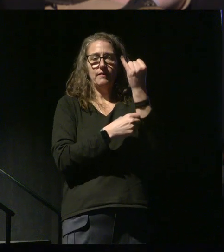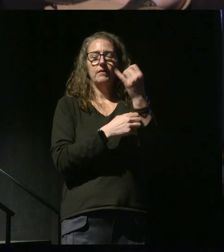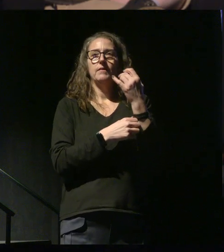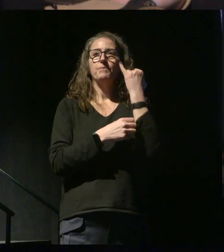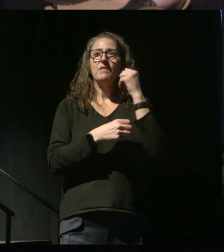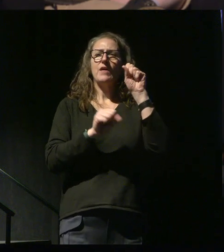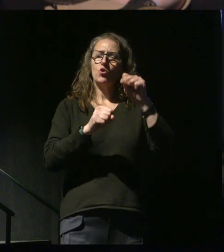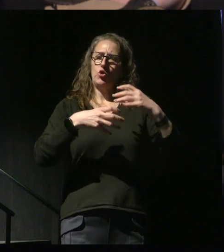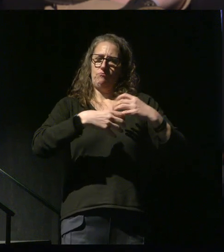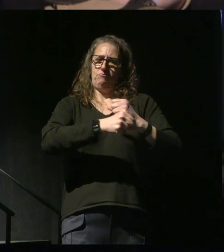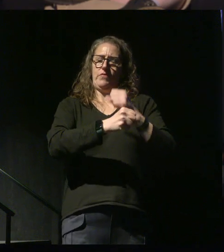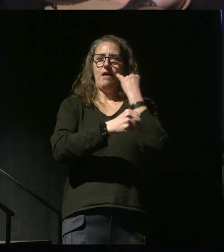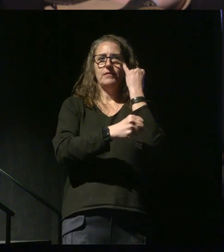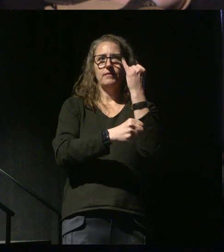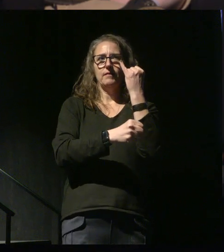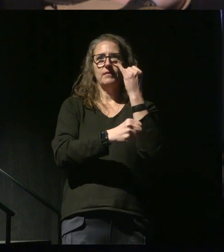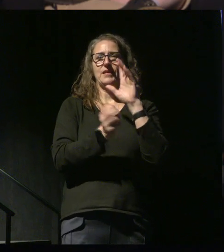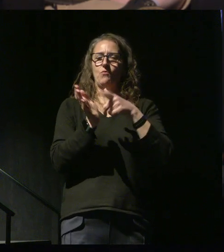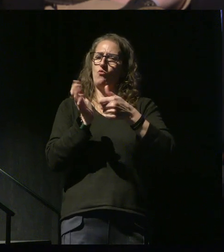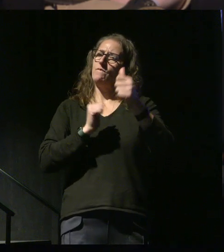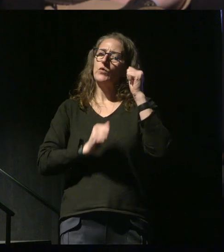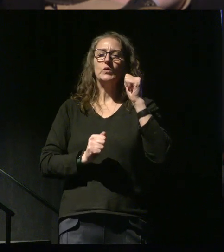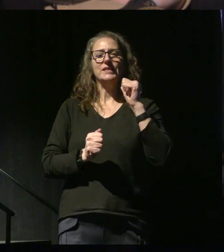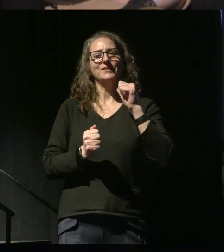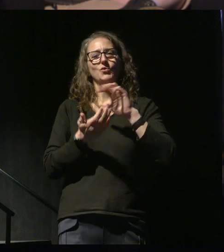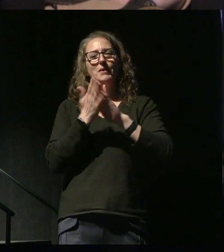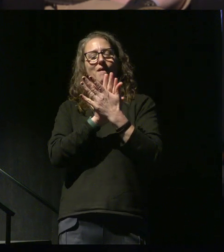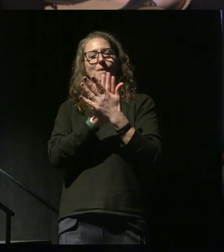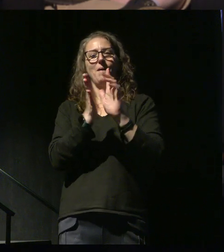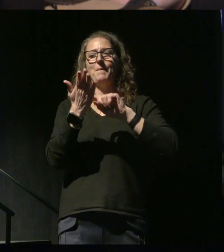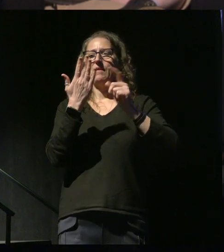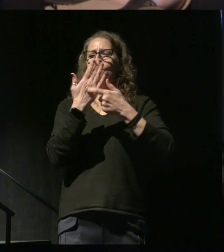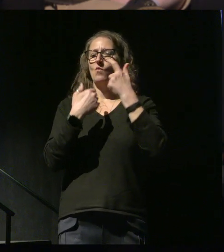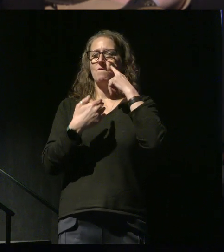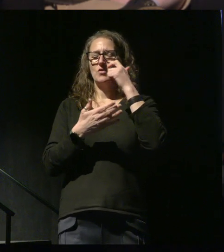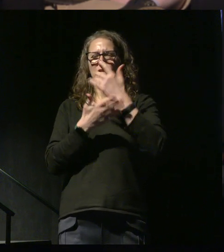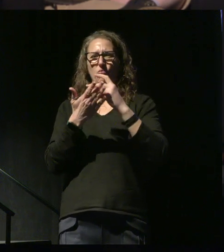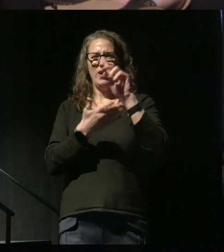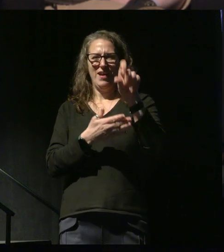It's like refusing to be a metaphor for someone else's experience. Mm.